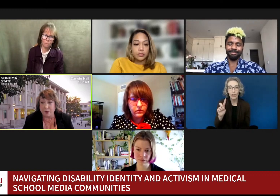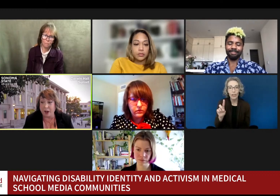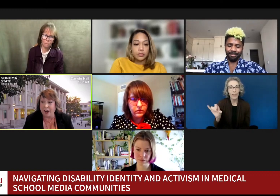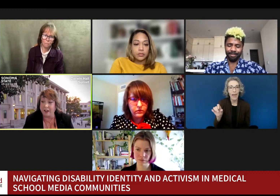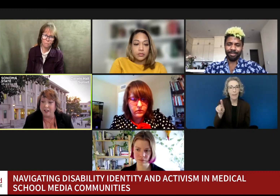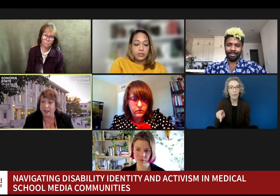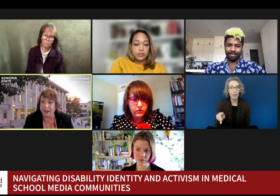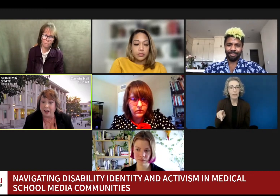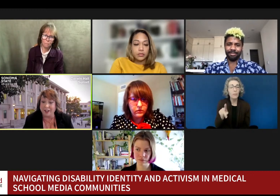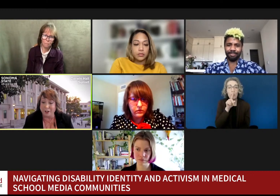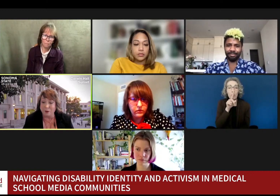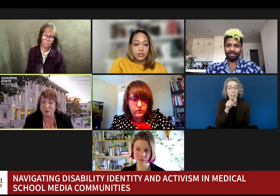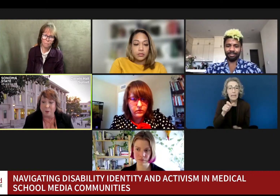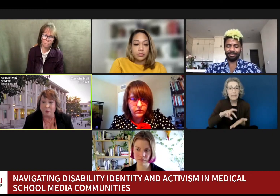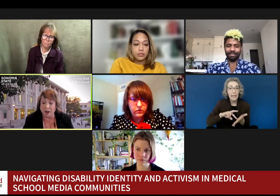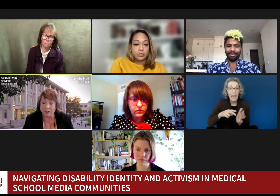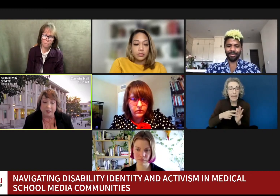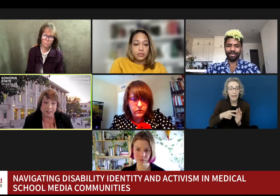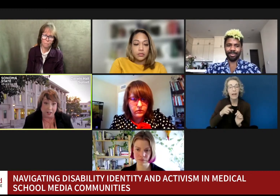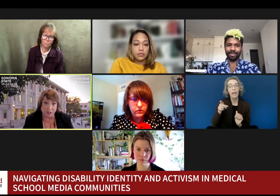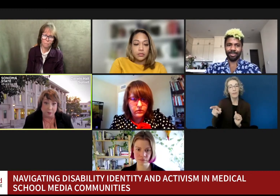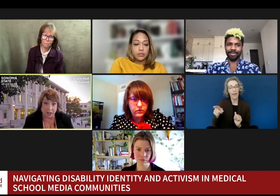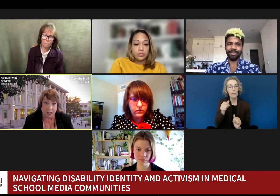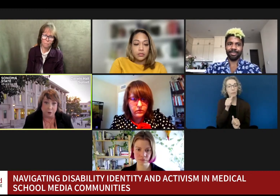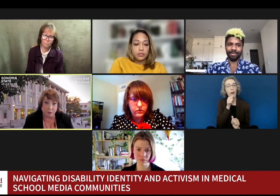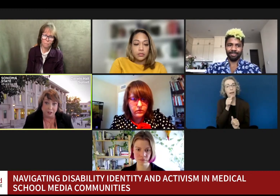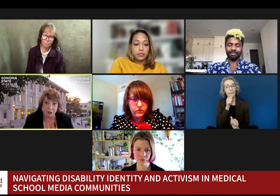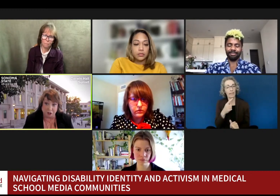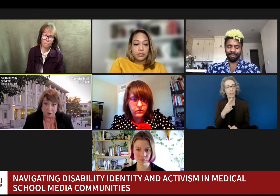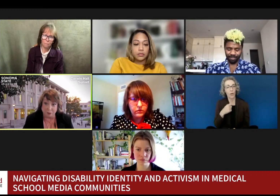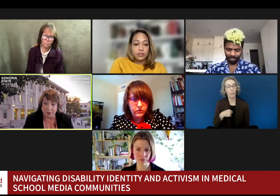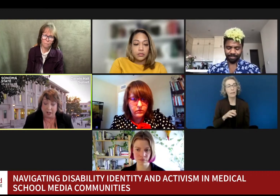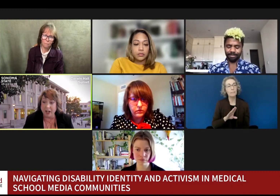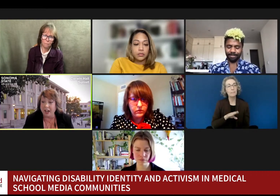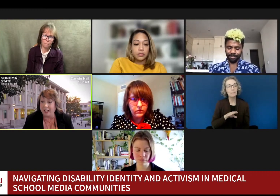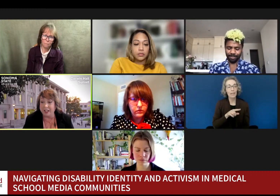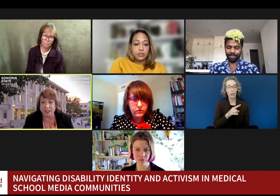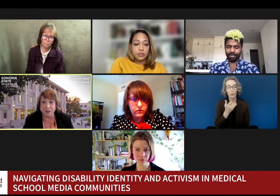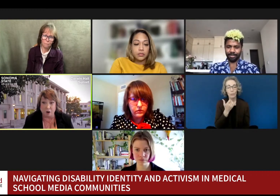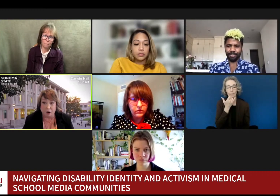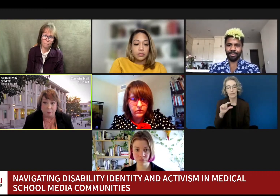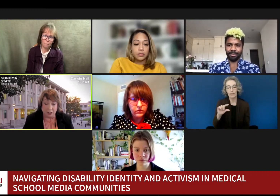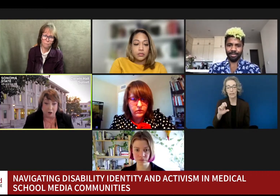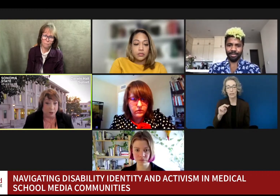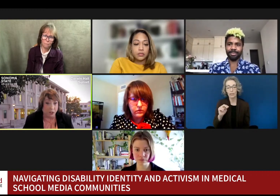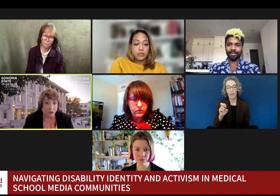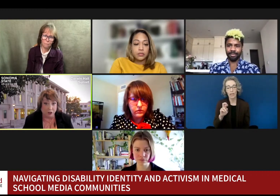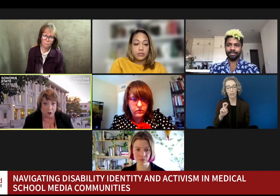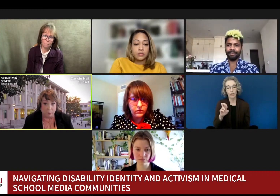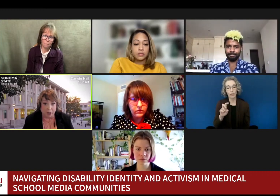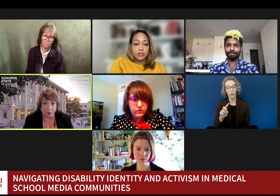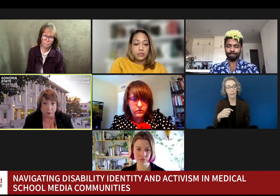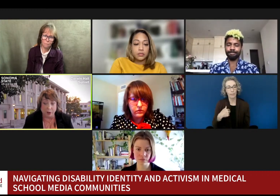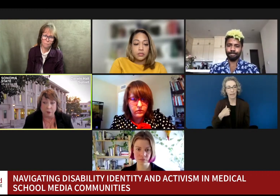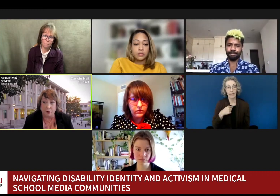And they privately said to me, hey, you misgendered me. And it didn't harm me at all but it could harm other people.